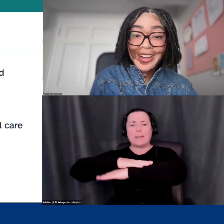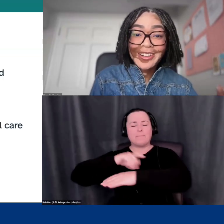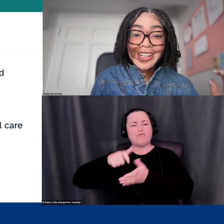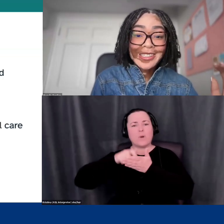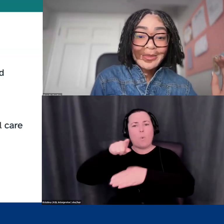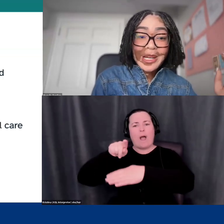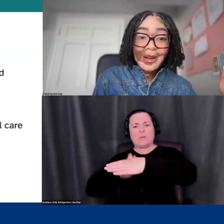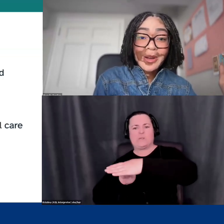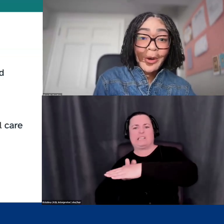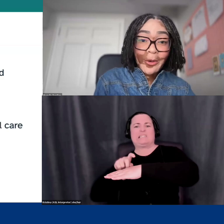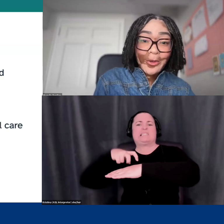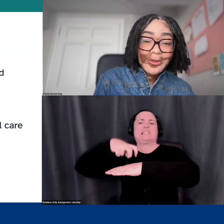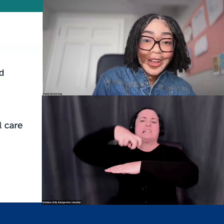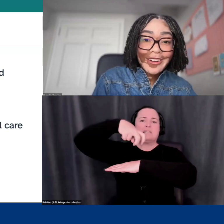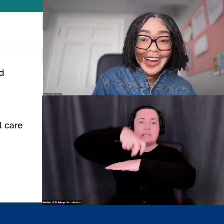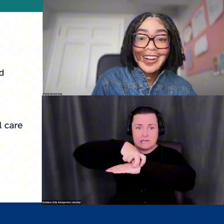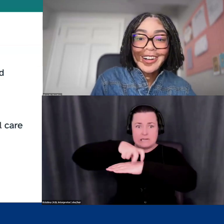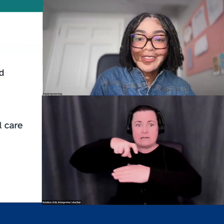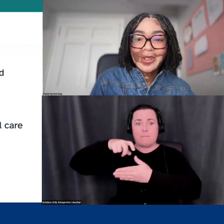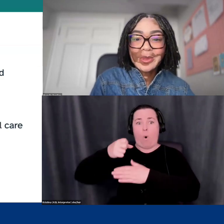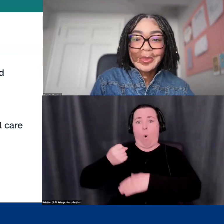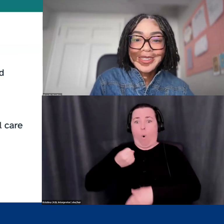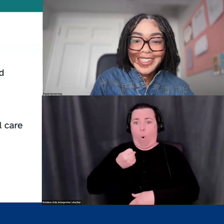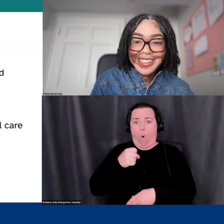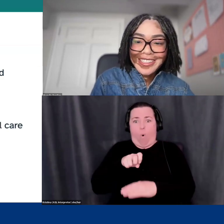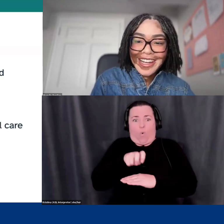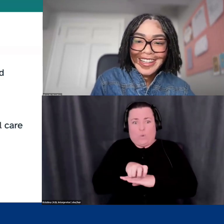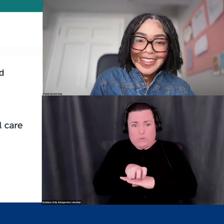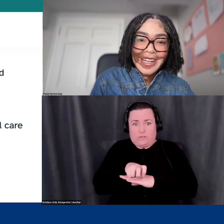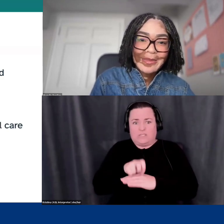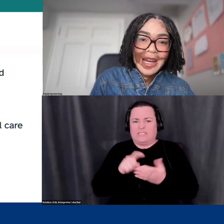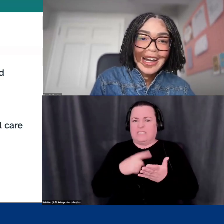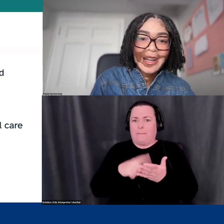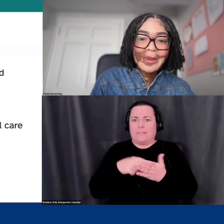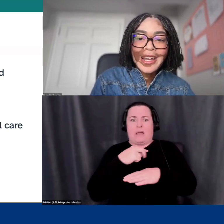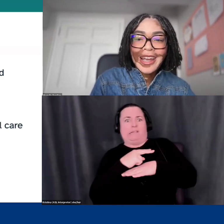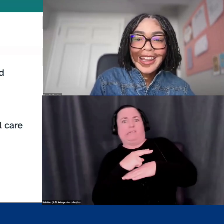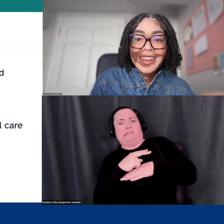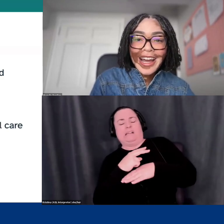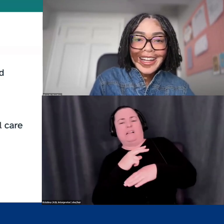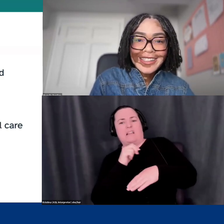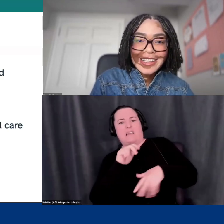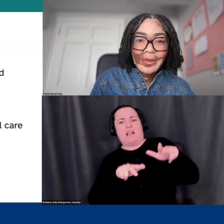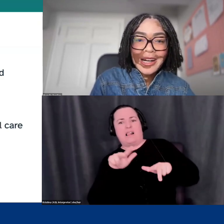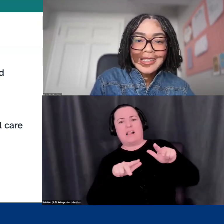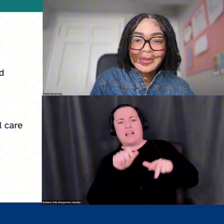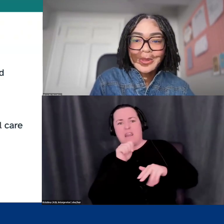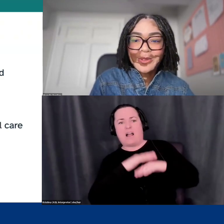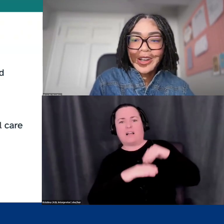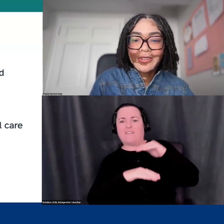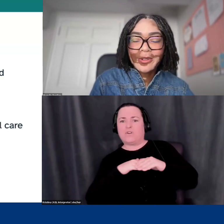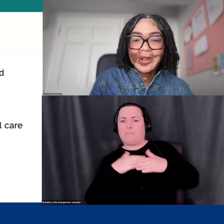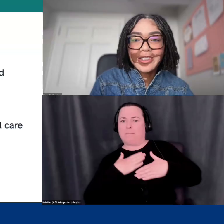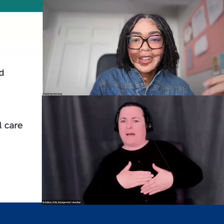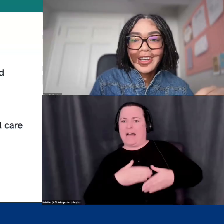there sometimes hold very uncomfortable positions at the same time and that is not possible for everyone.